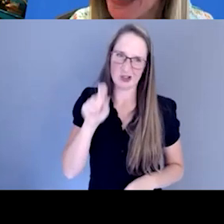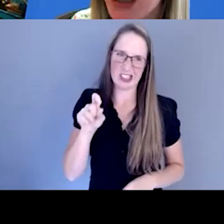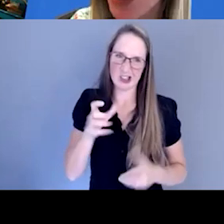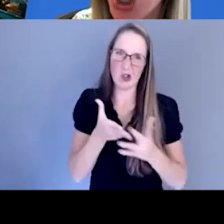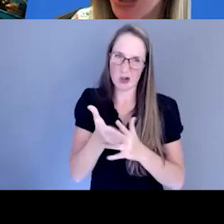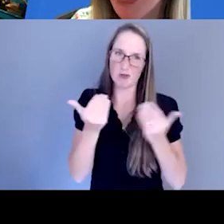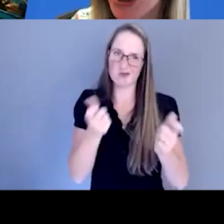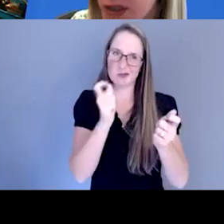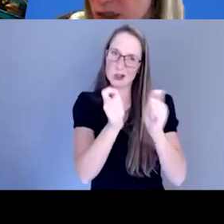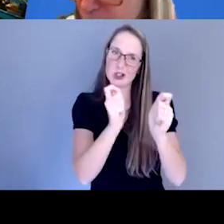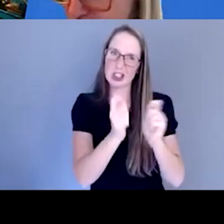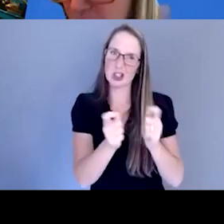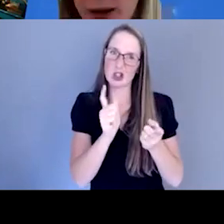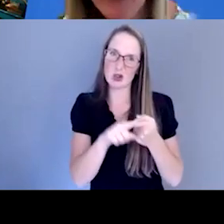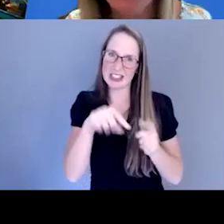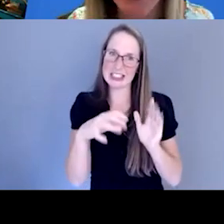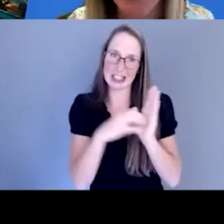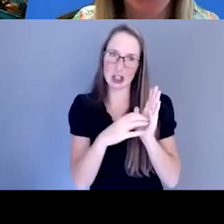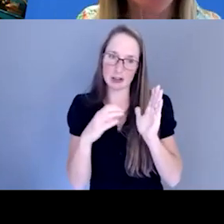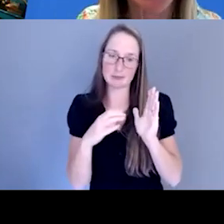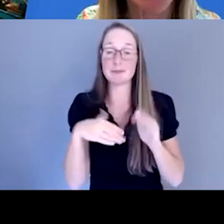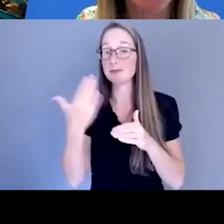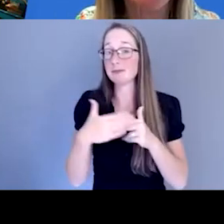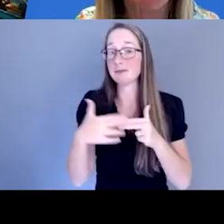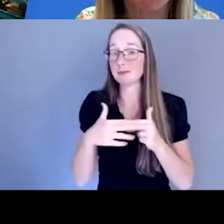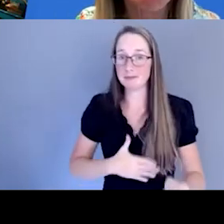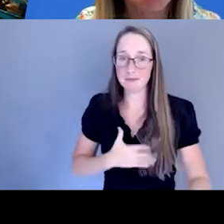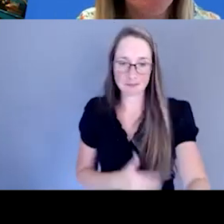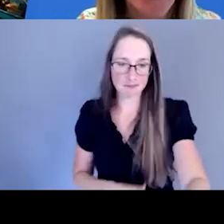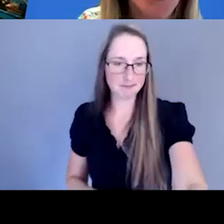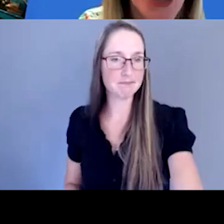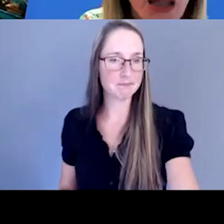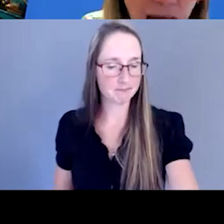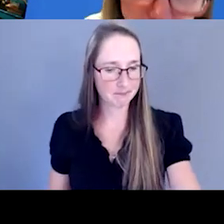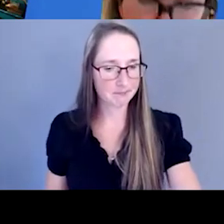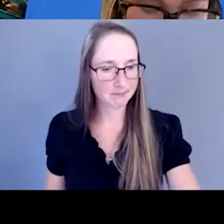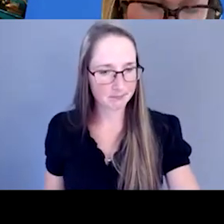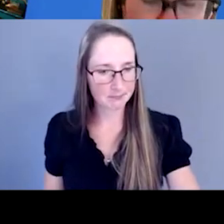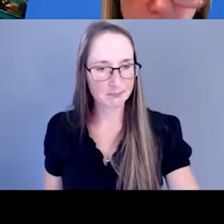make some changes to this section. Next slide, please. Allowable costs.